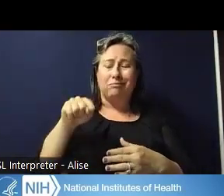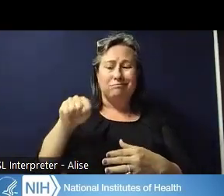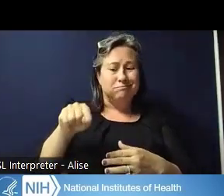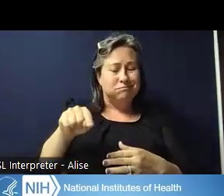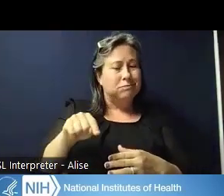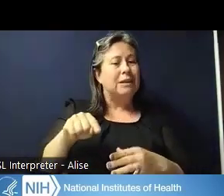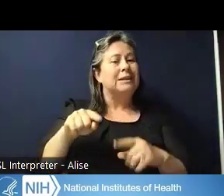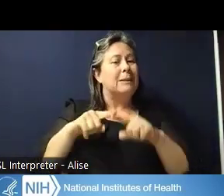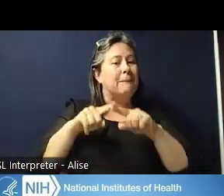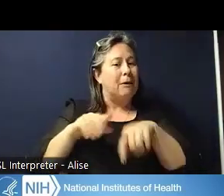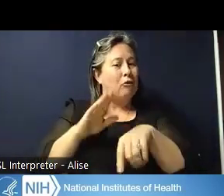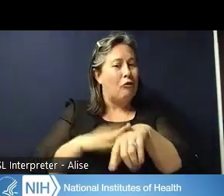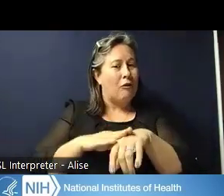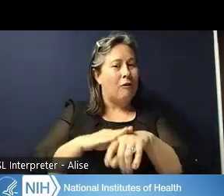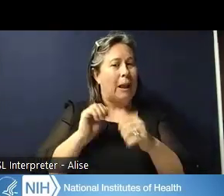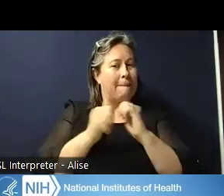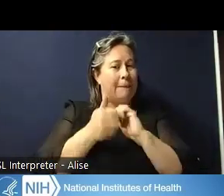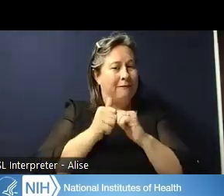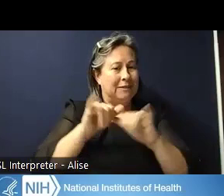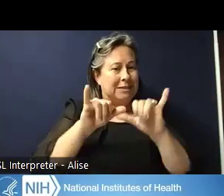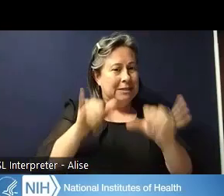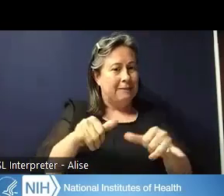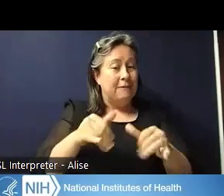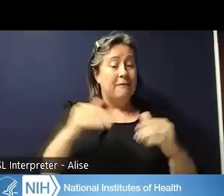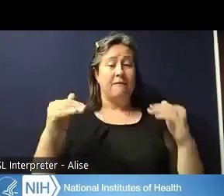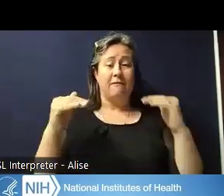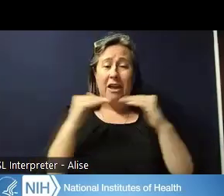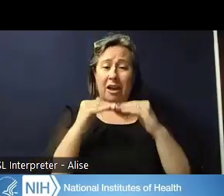which is fair, transparent and trustworthy.